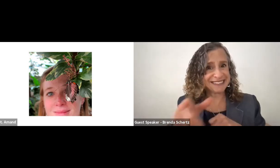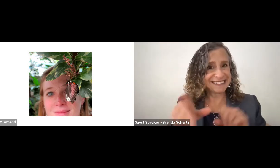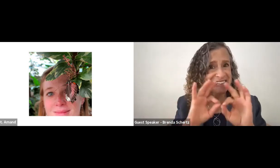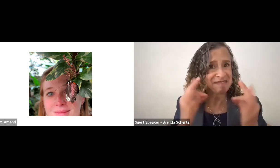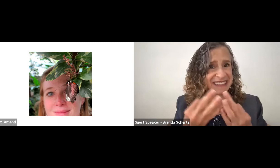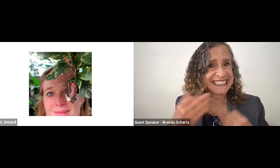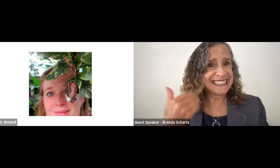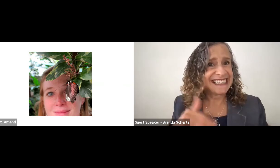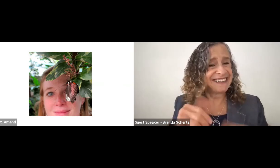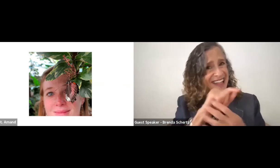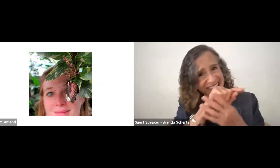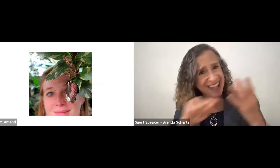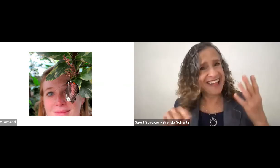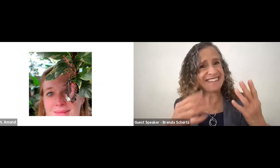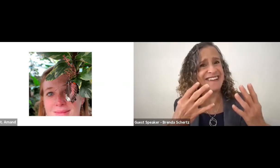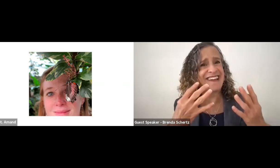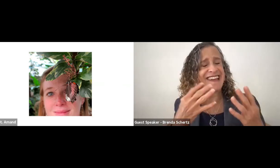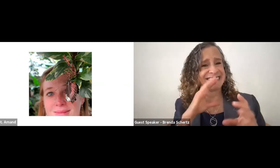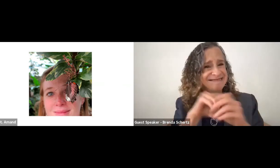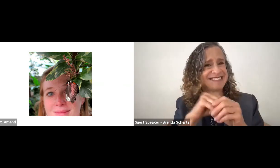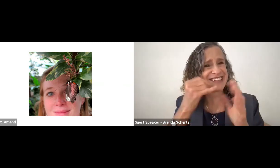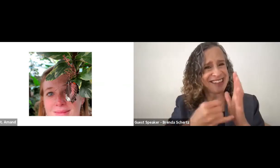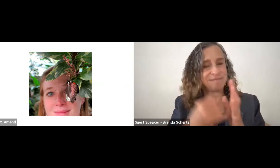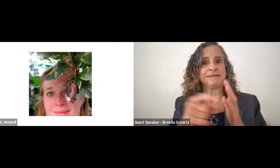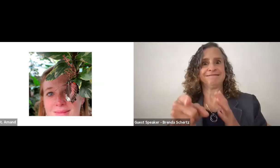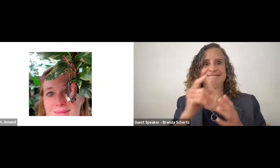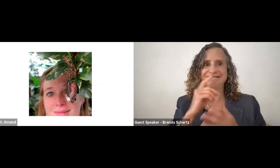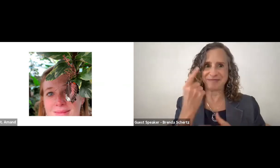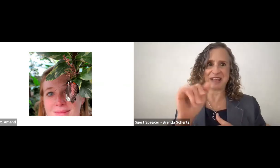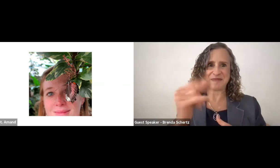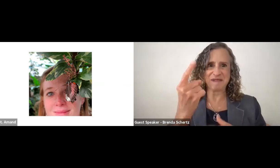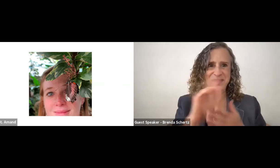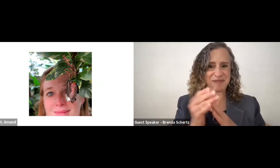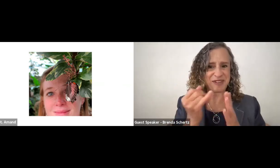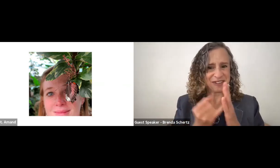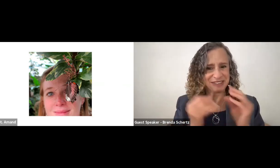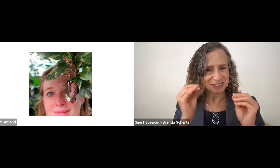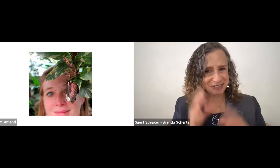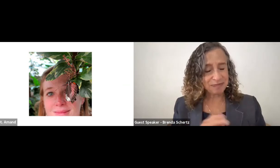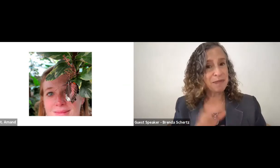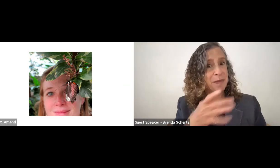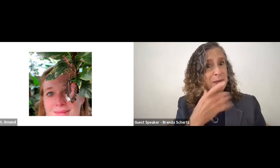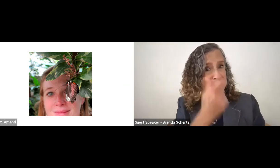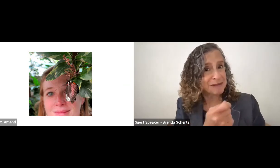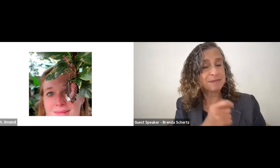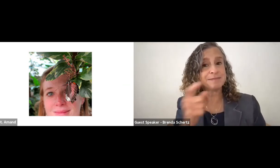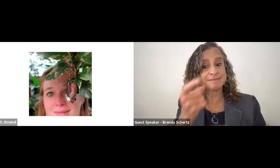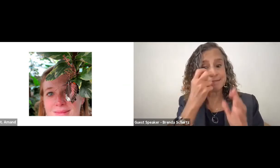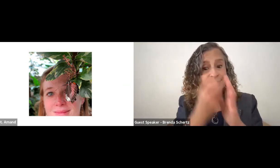Obviously, Guy's had a strong influence on the family, you know, and his family has been involved in artwork